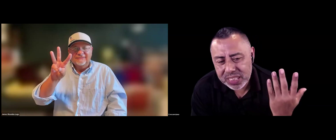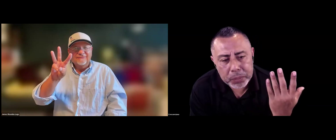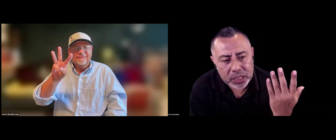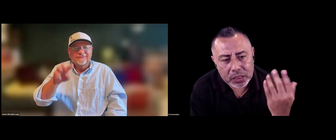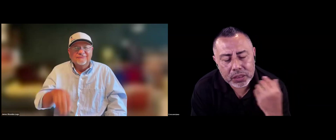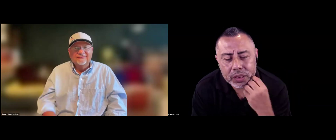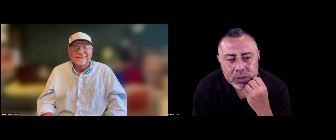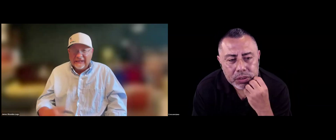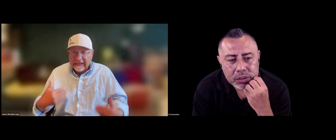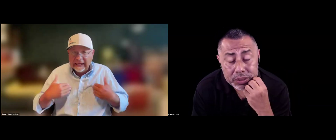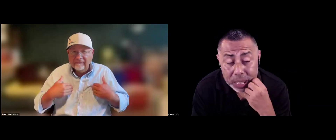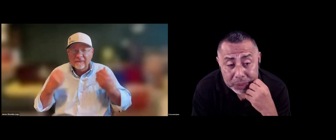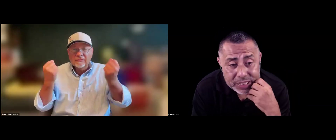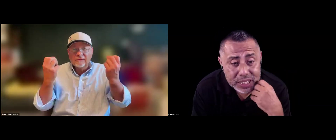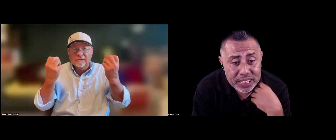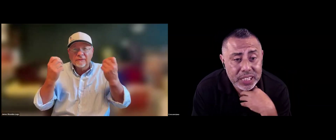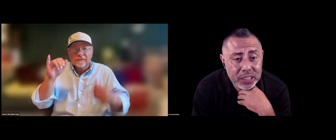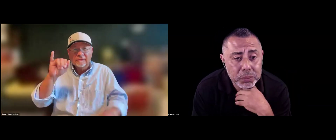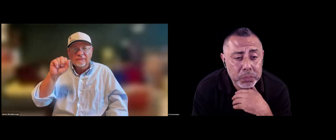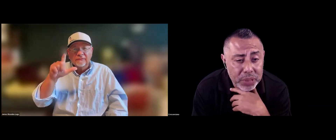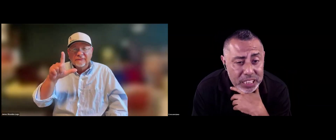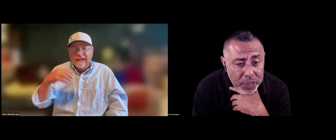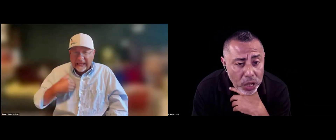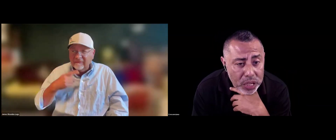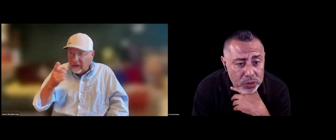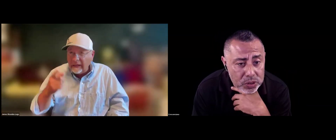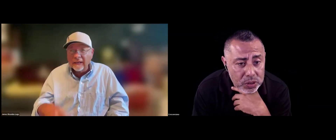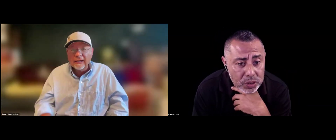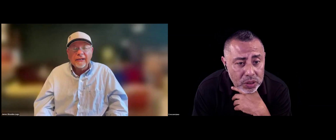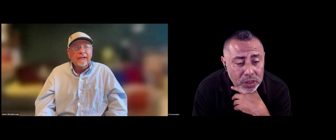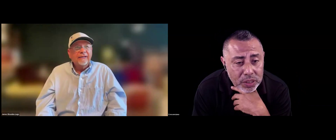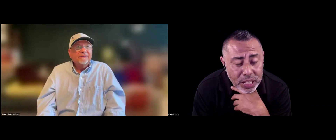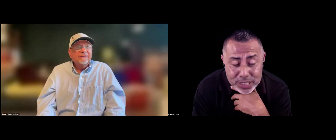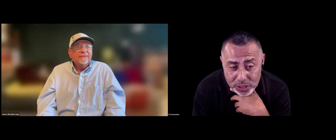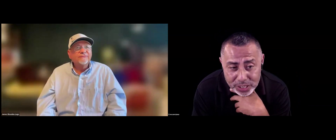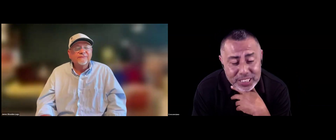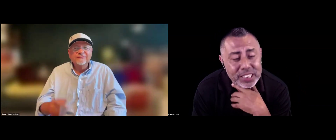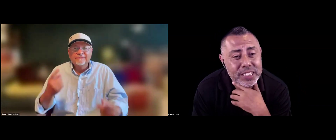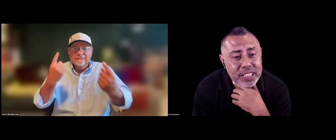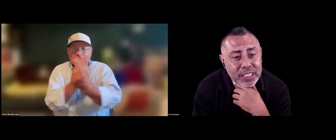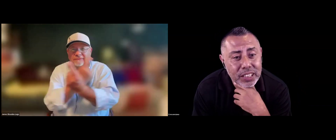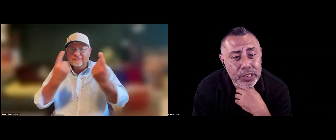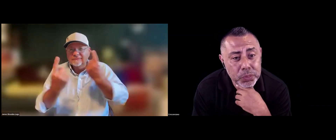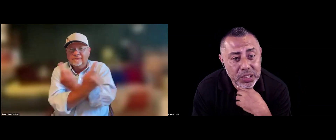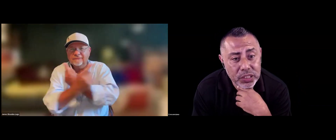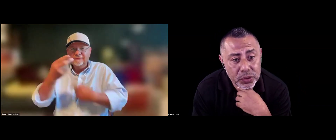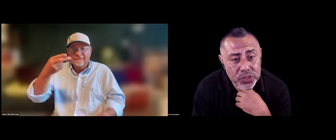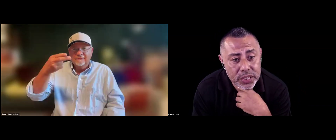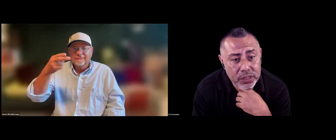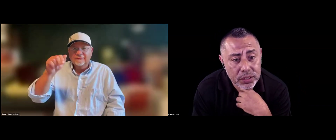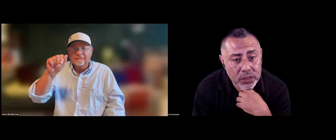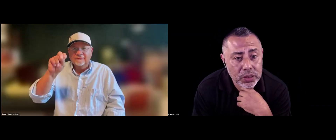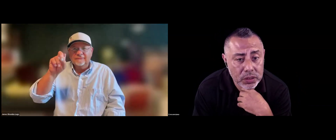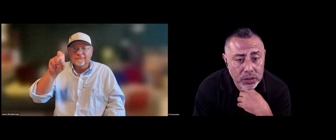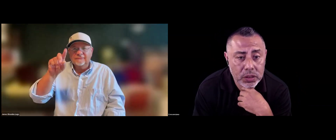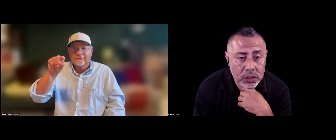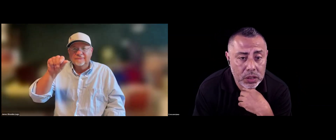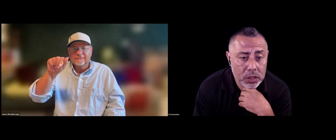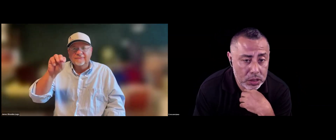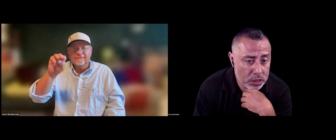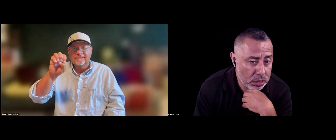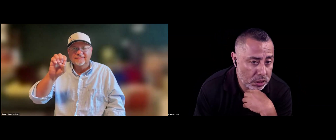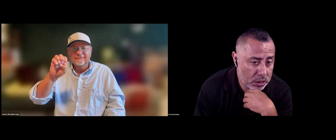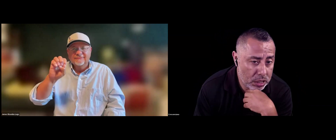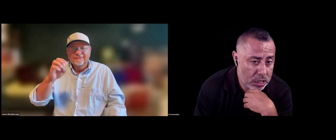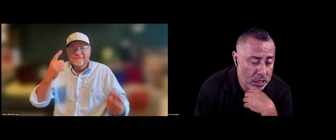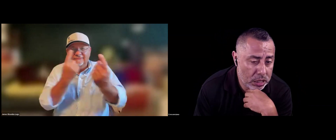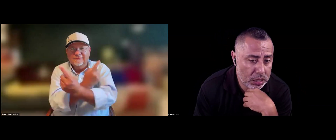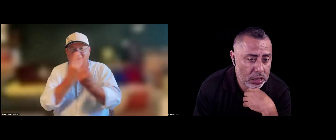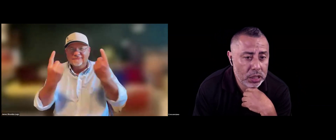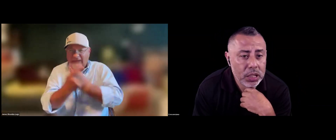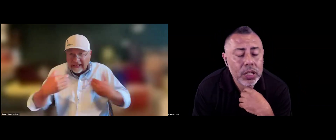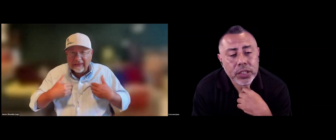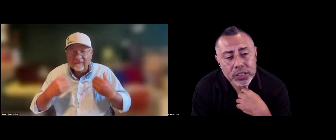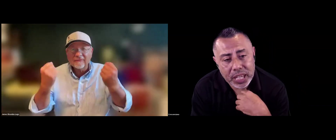What is that mean? That means that I attended many powwows. I saw Indian sign language being used there.